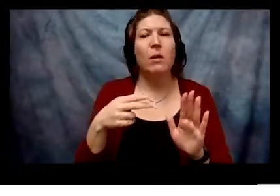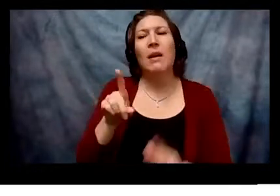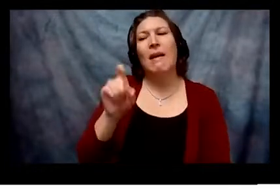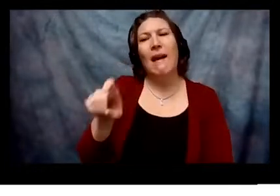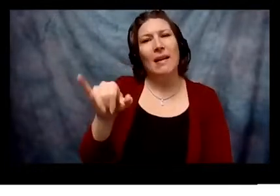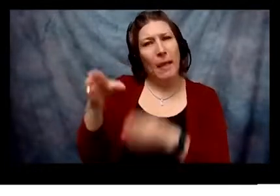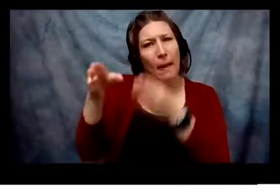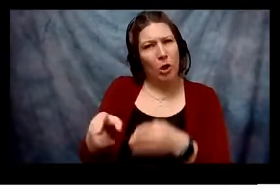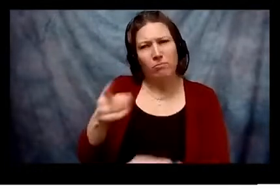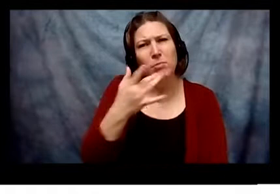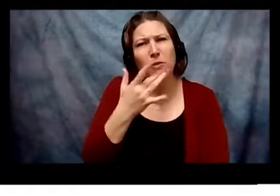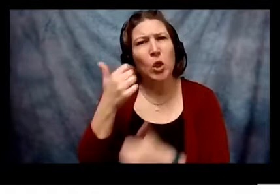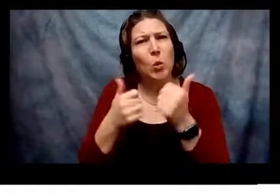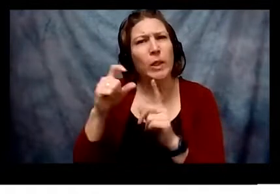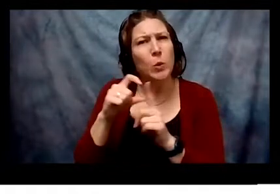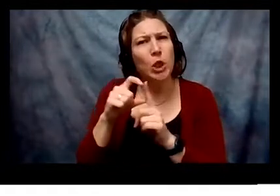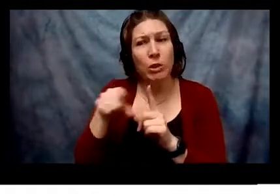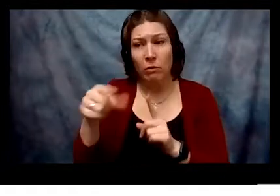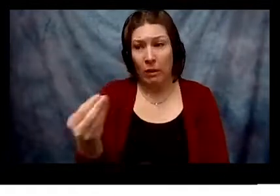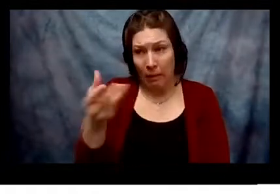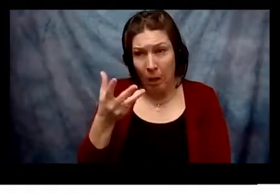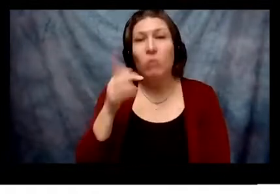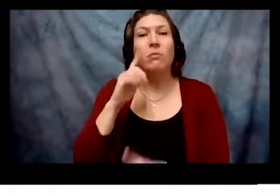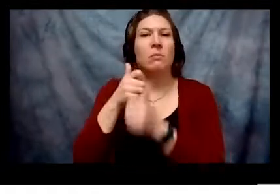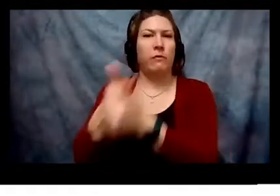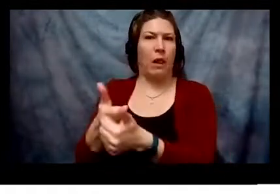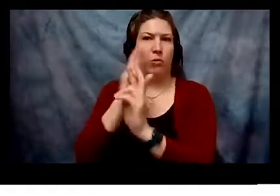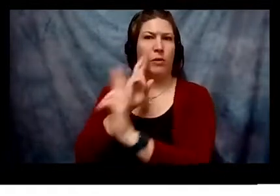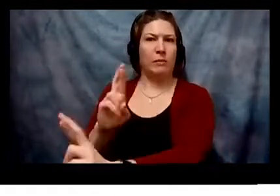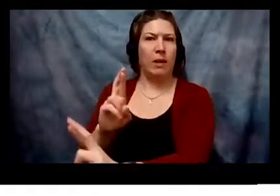prefer and then honor it. And it's okay to ask.